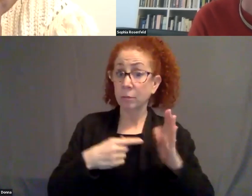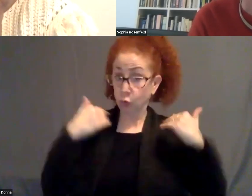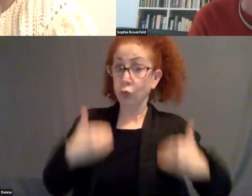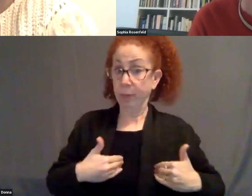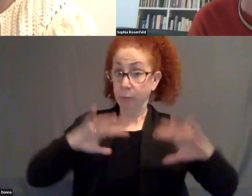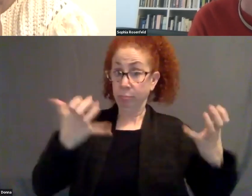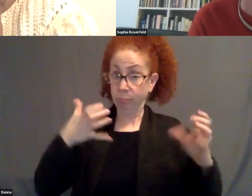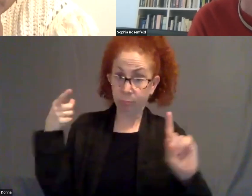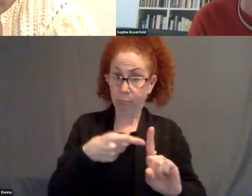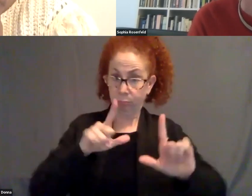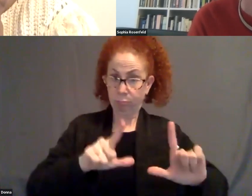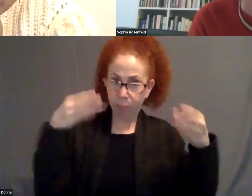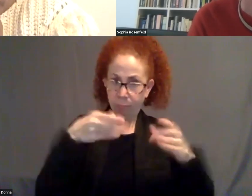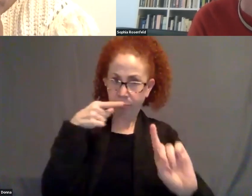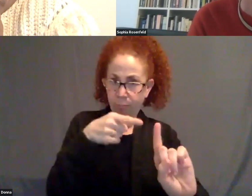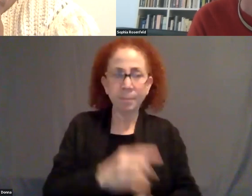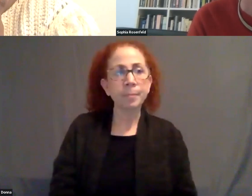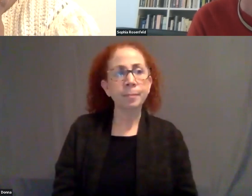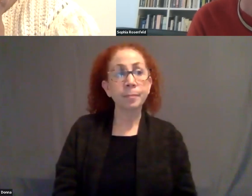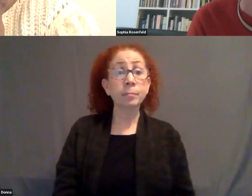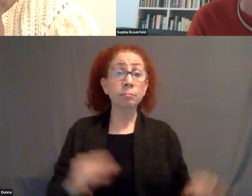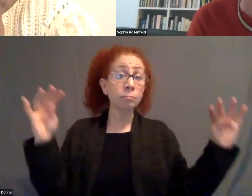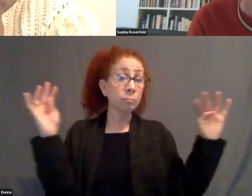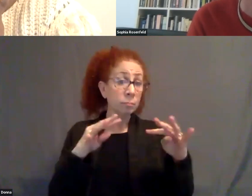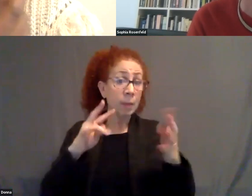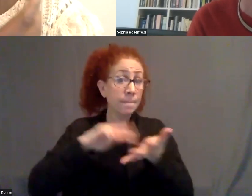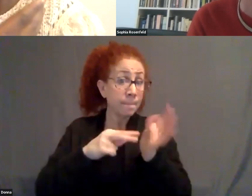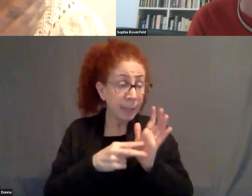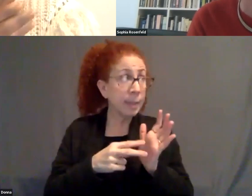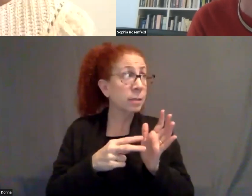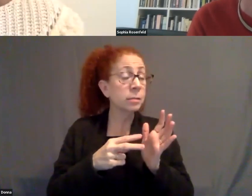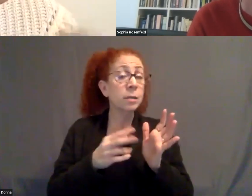I think what it allows us to do or the direction